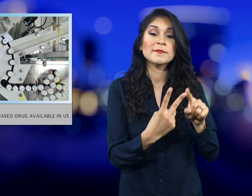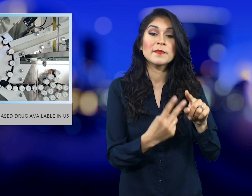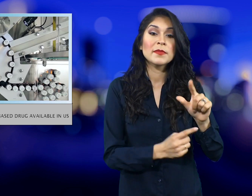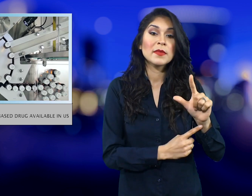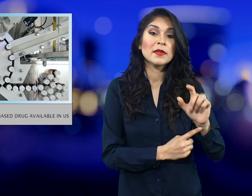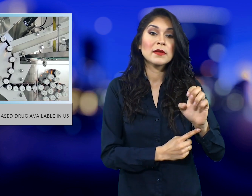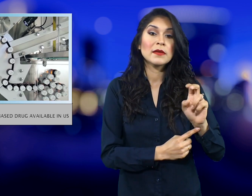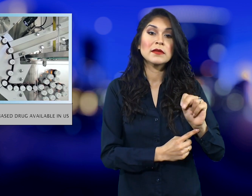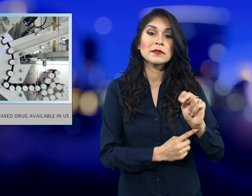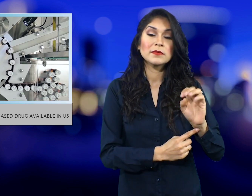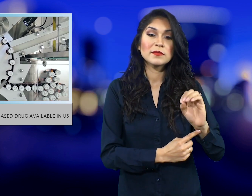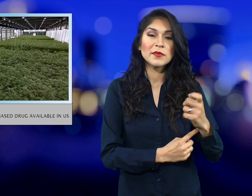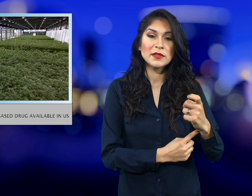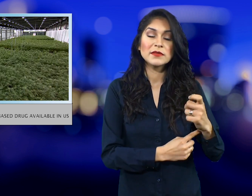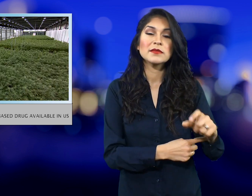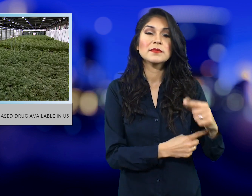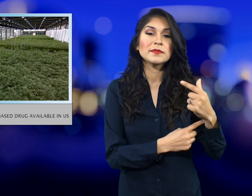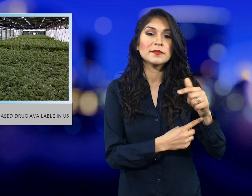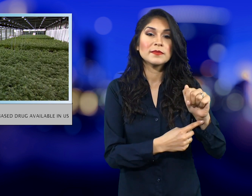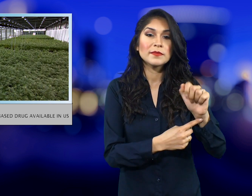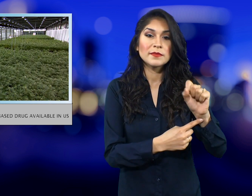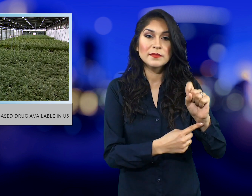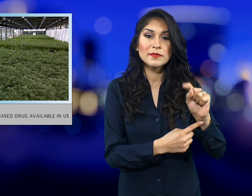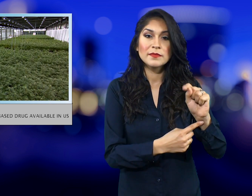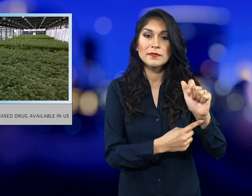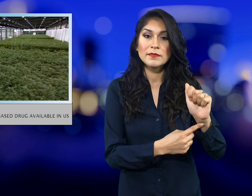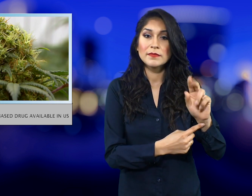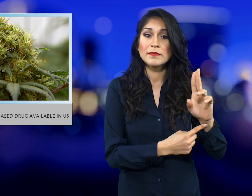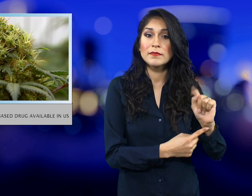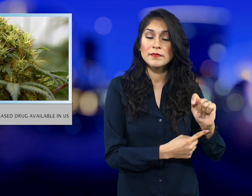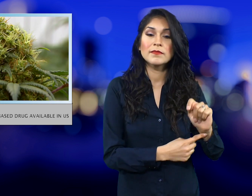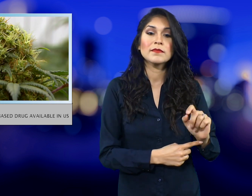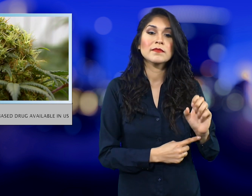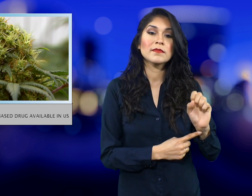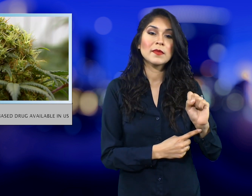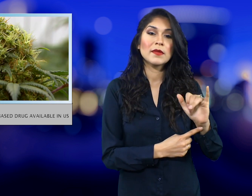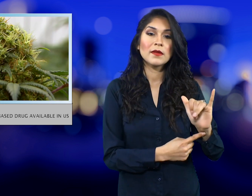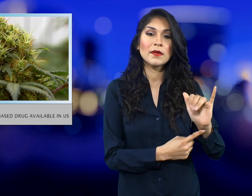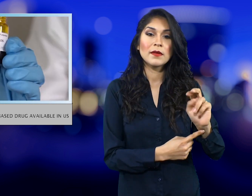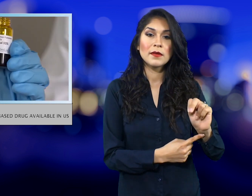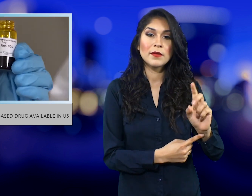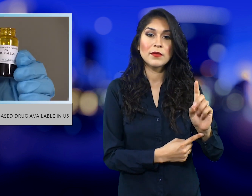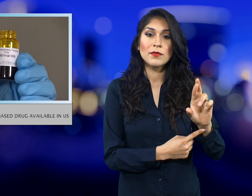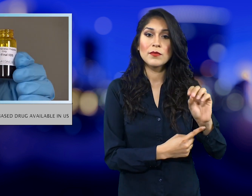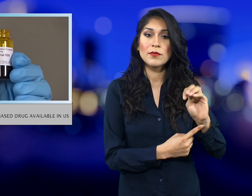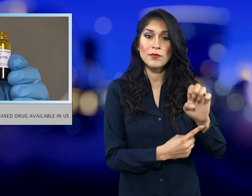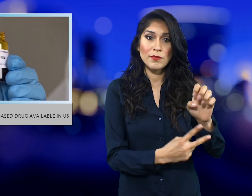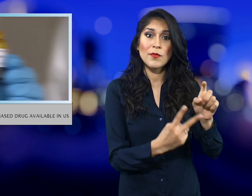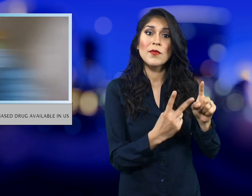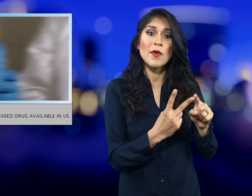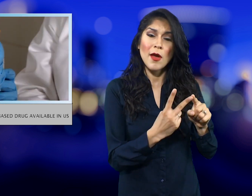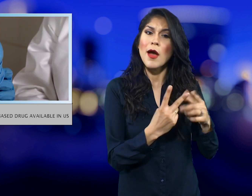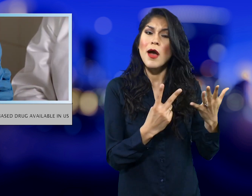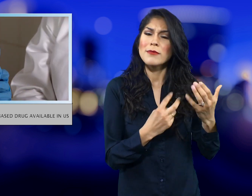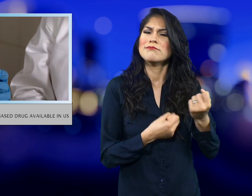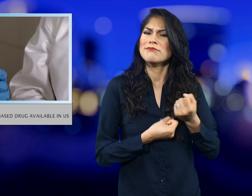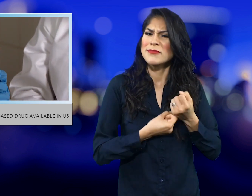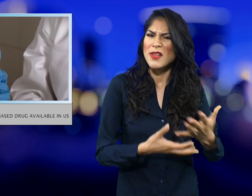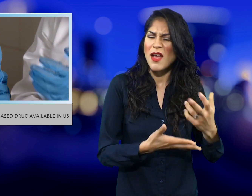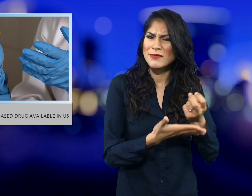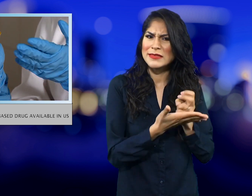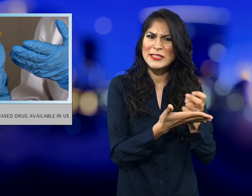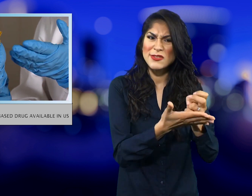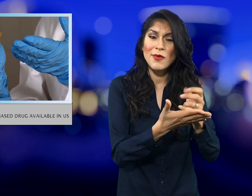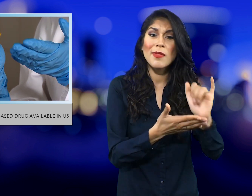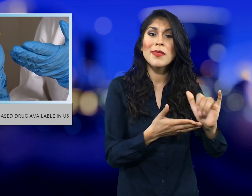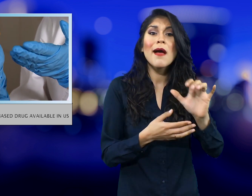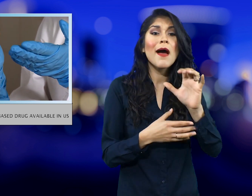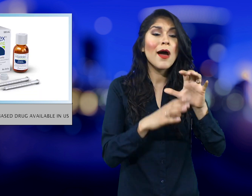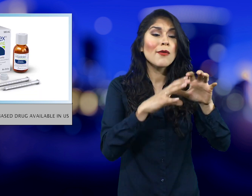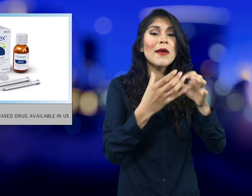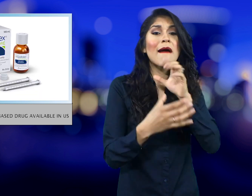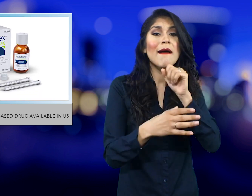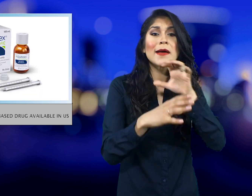first year of life and Lennox-Gastaut syndrome, a form of epilepsy that usually emerges between